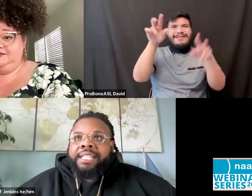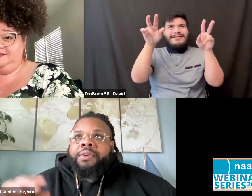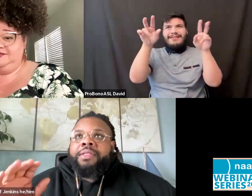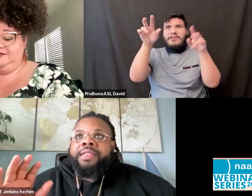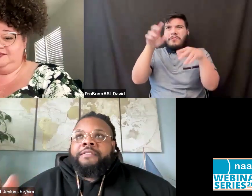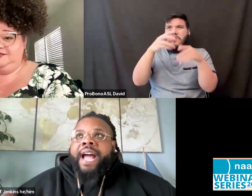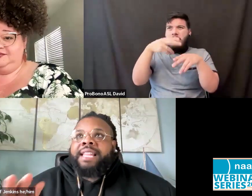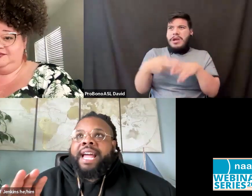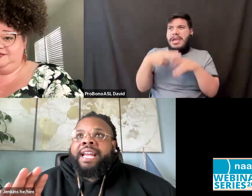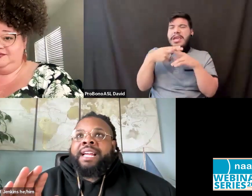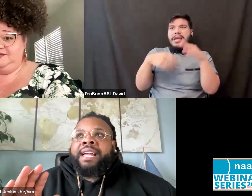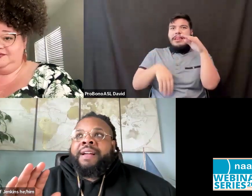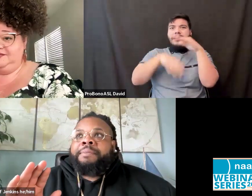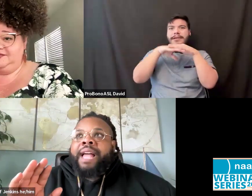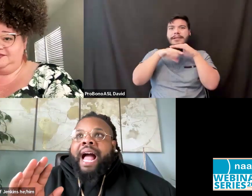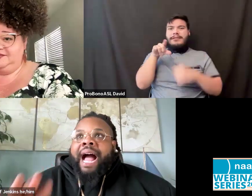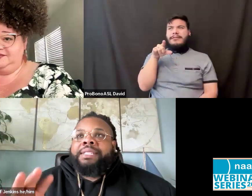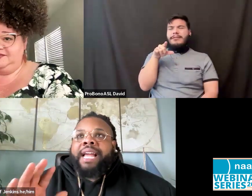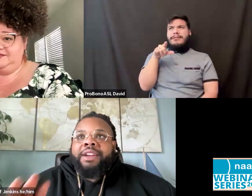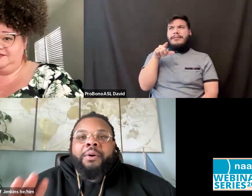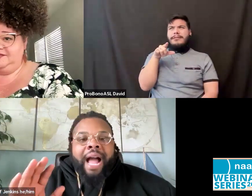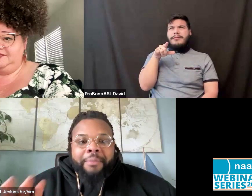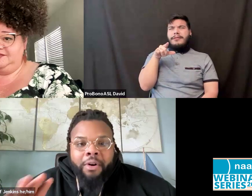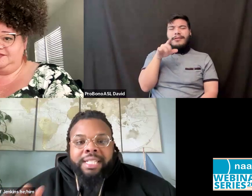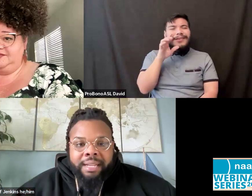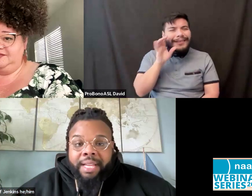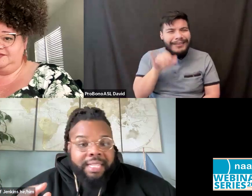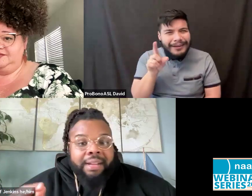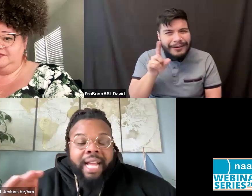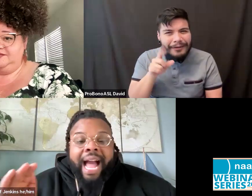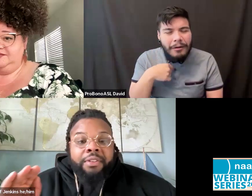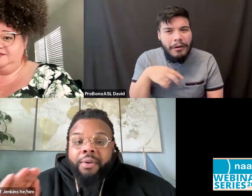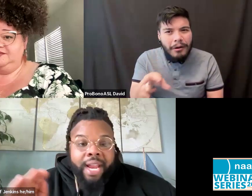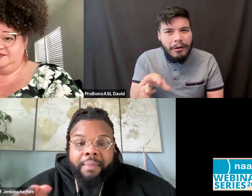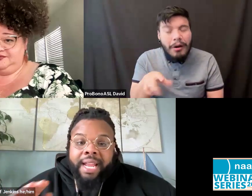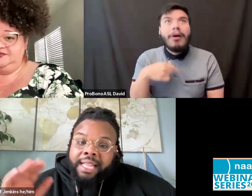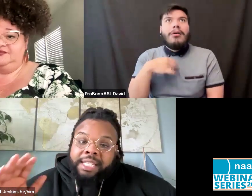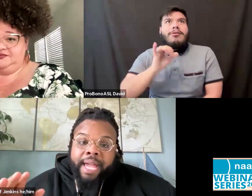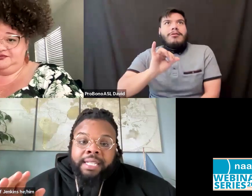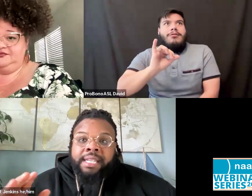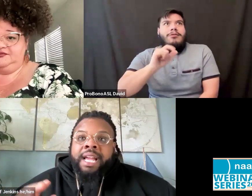So the fact that I was like at all or something because I was like, I don't know anybody in this space